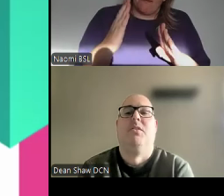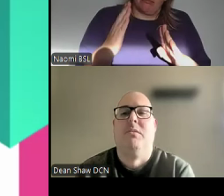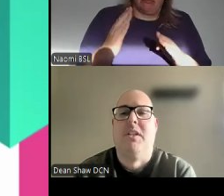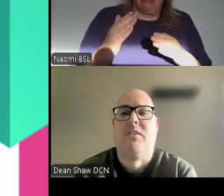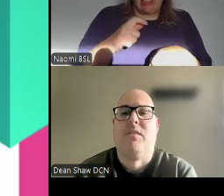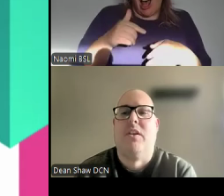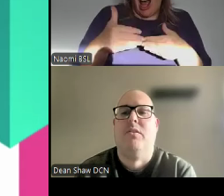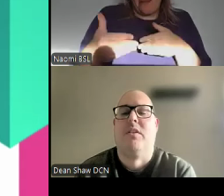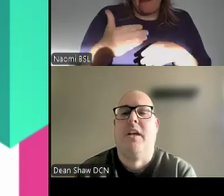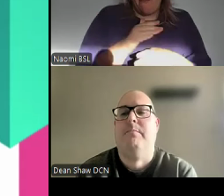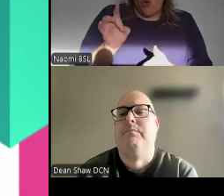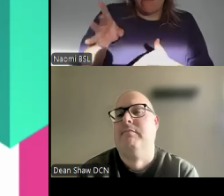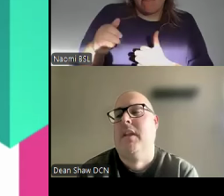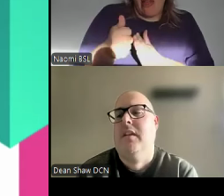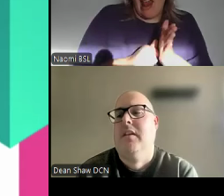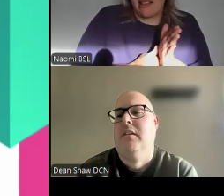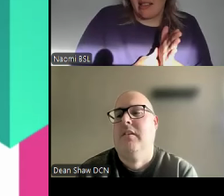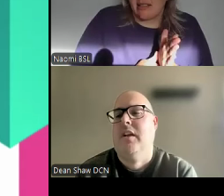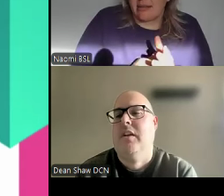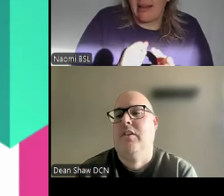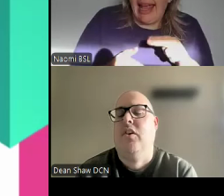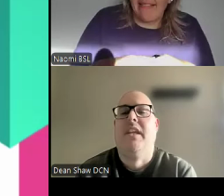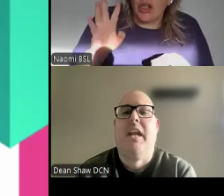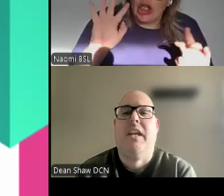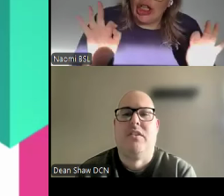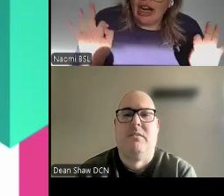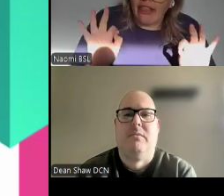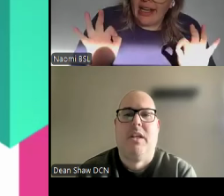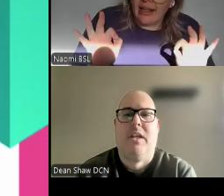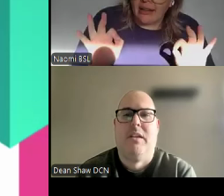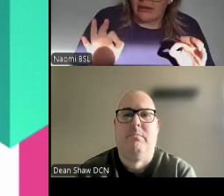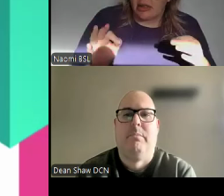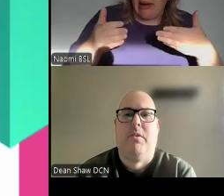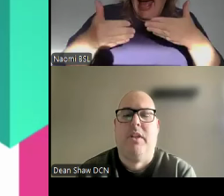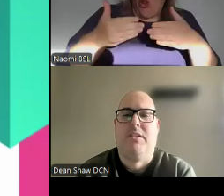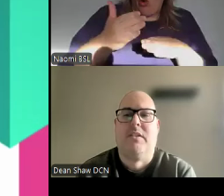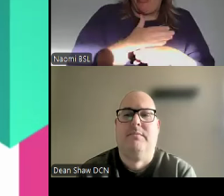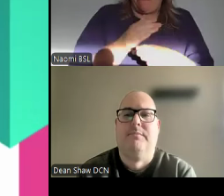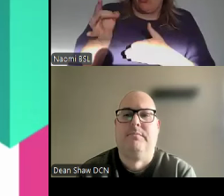I'm assuming that's those non-engaged people on the list.